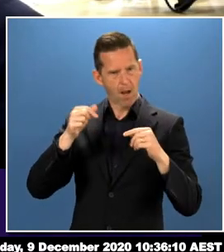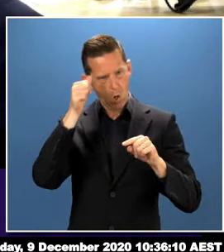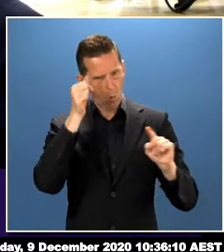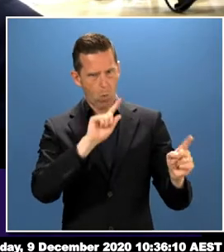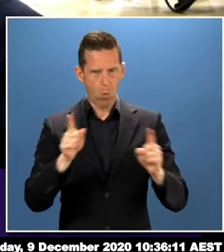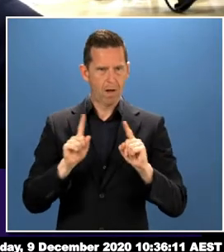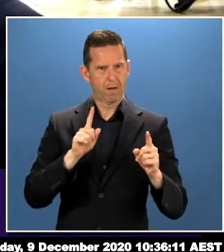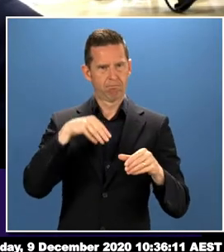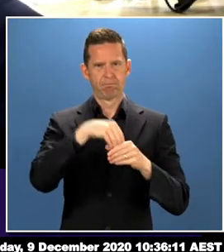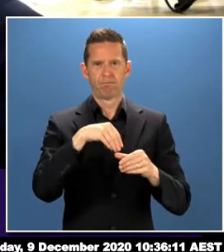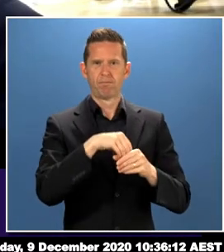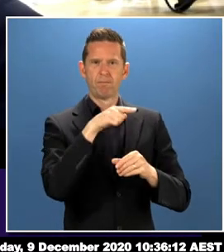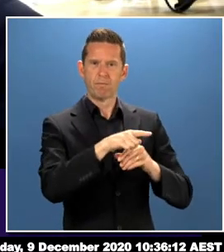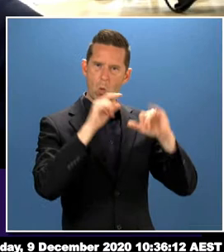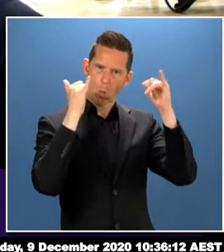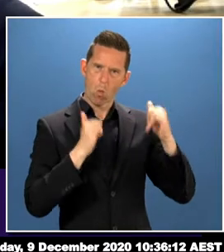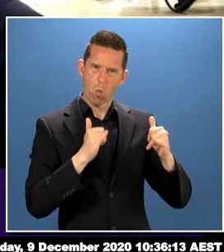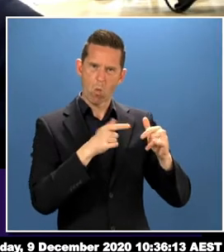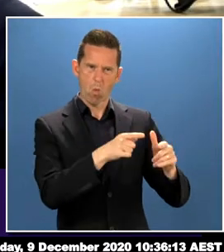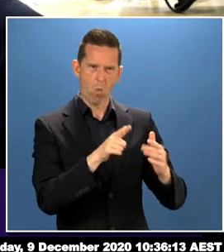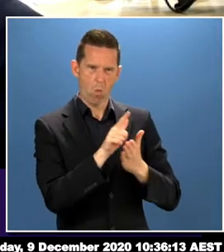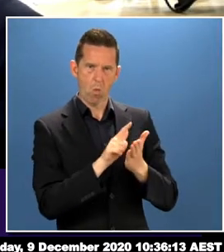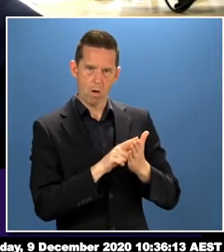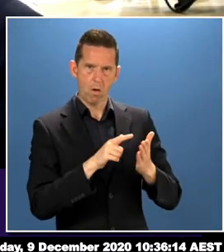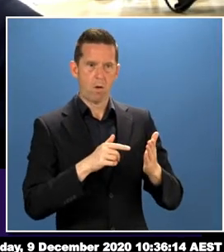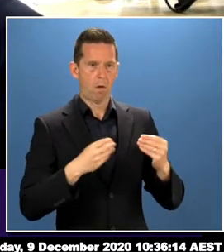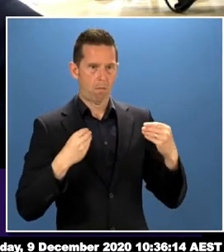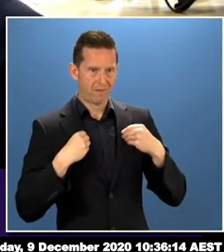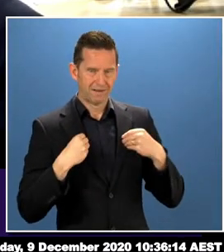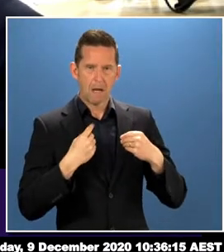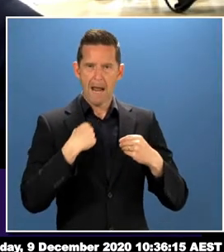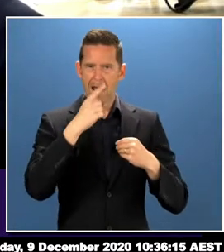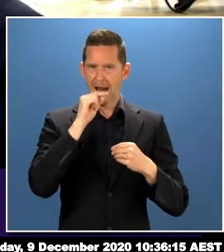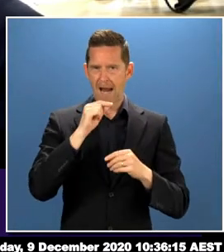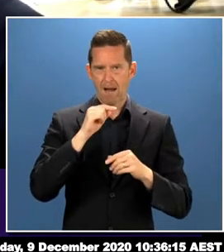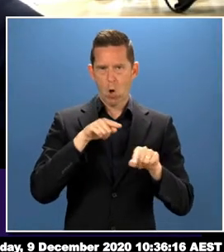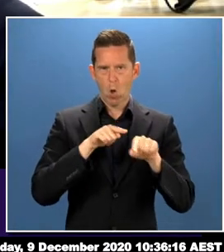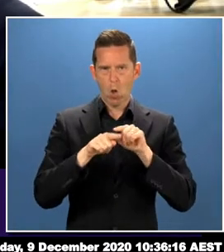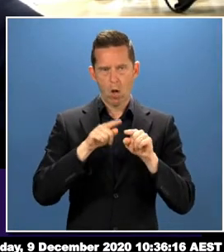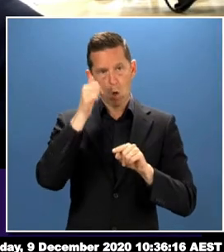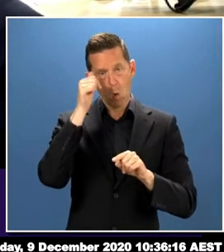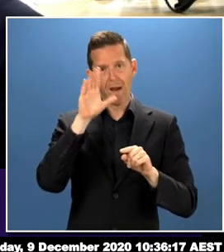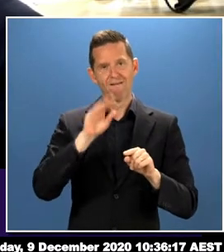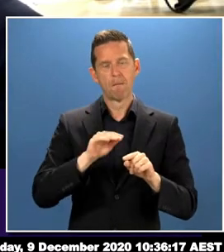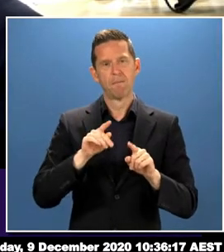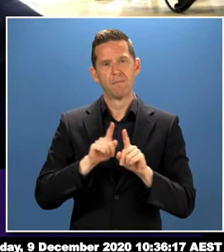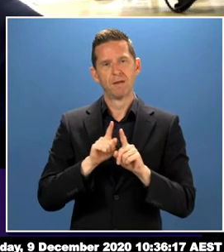of sorts so that I could demonstrate, you know, taking aside a disability from a traditional job interview where you might have to